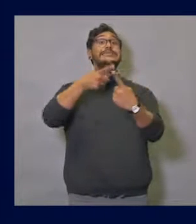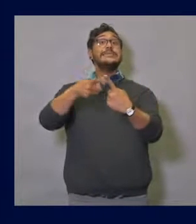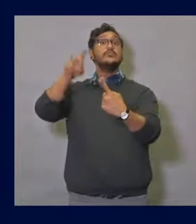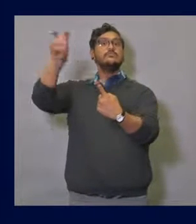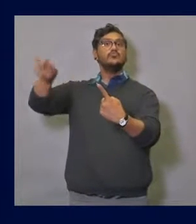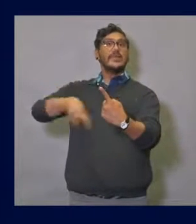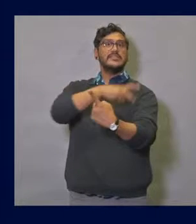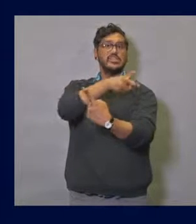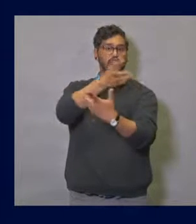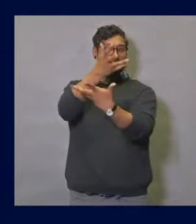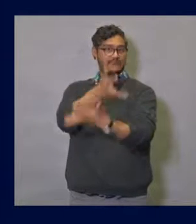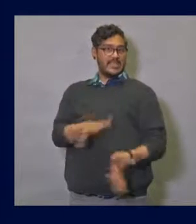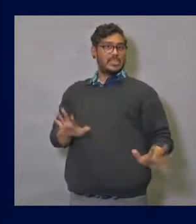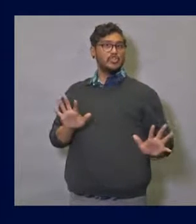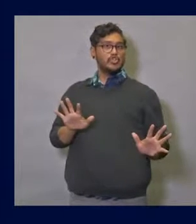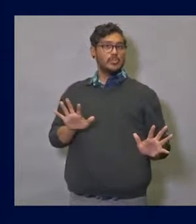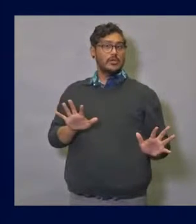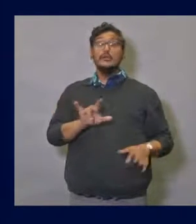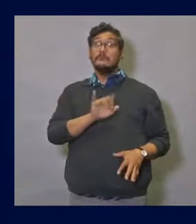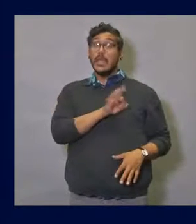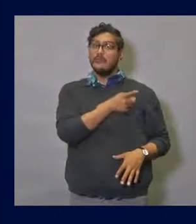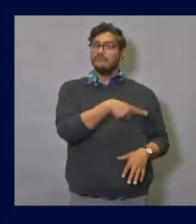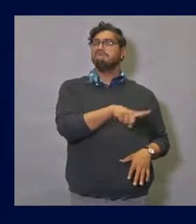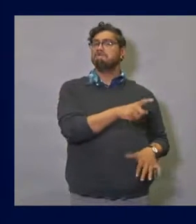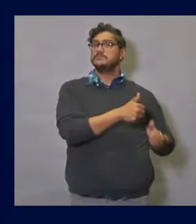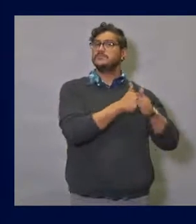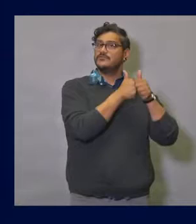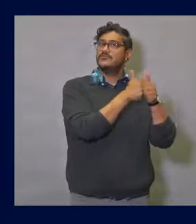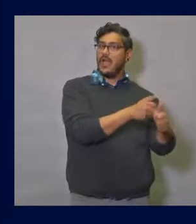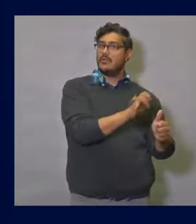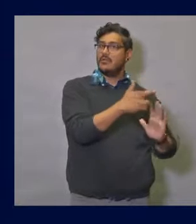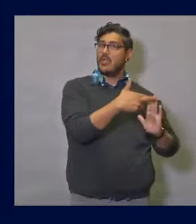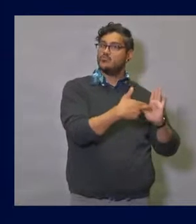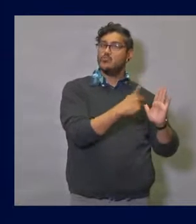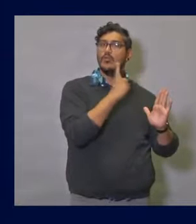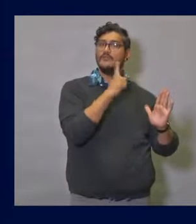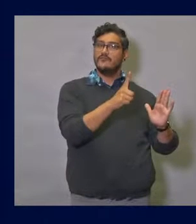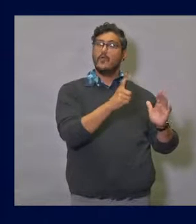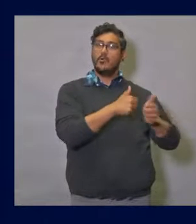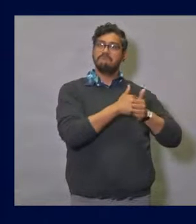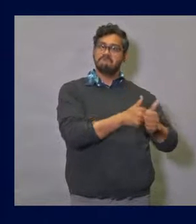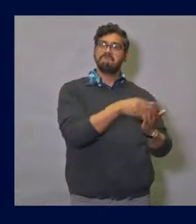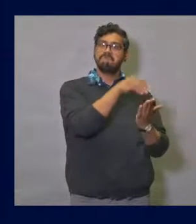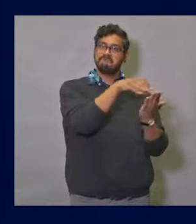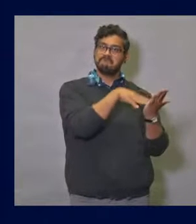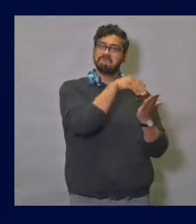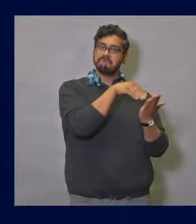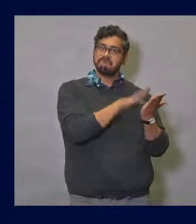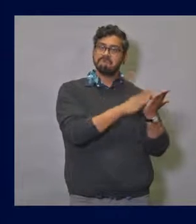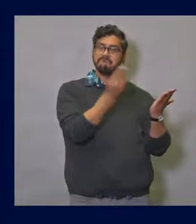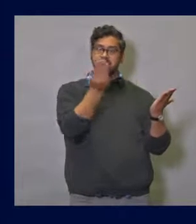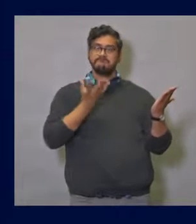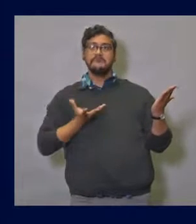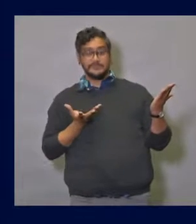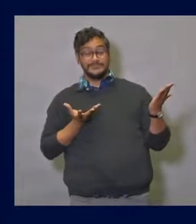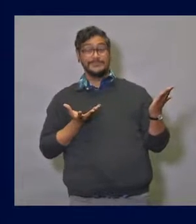RECIBIR DOSIS DURANTE EL